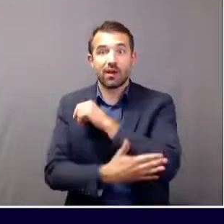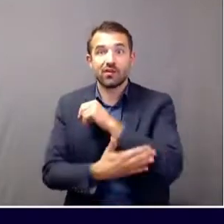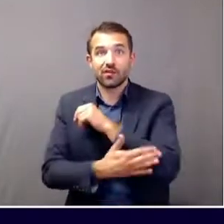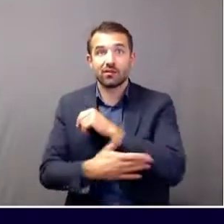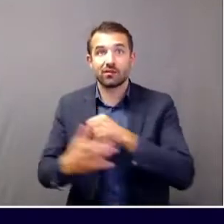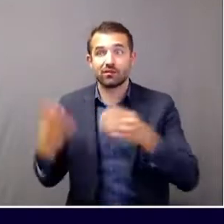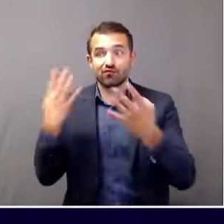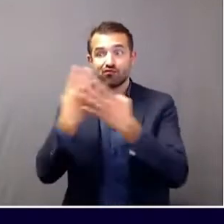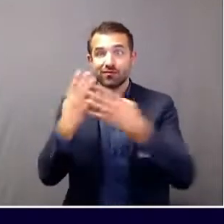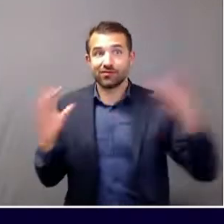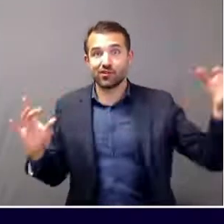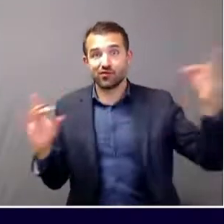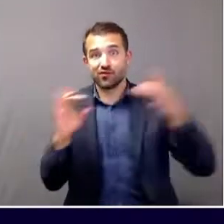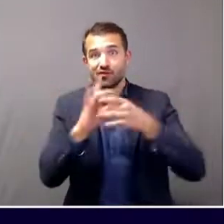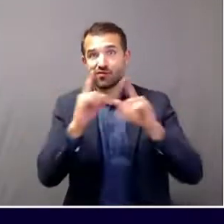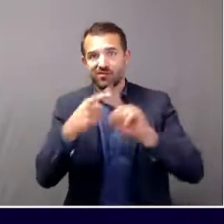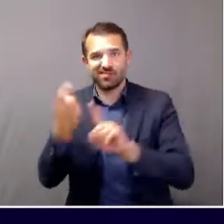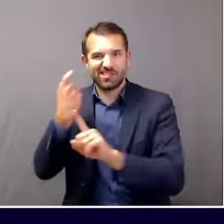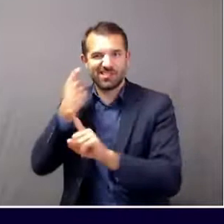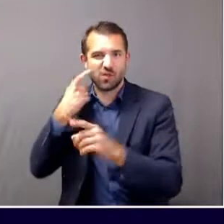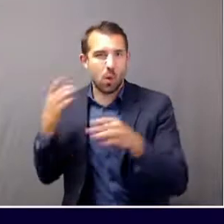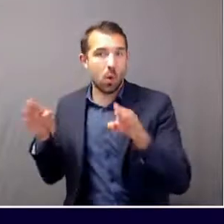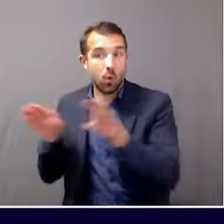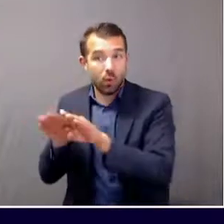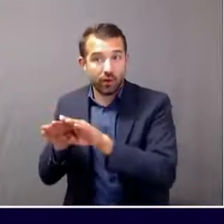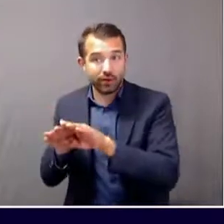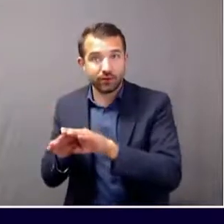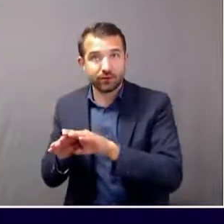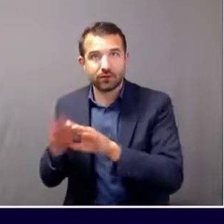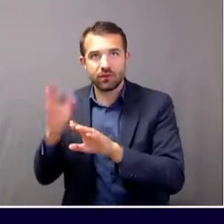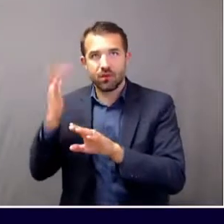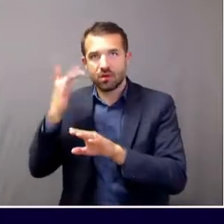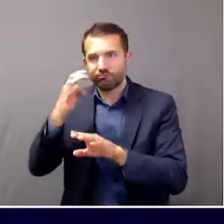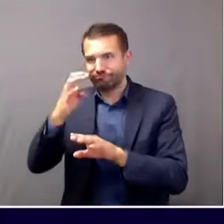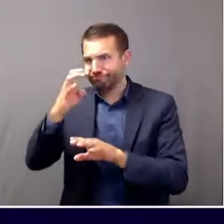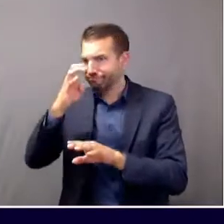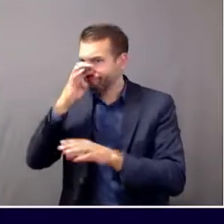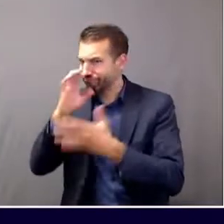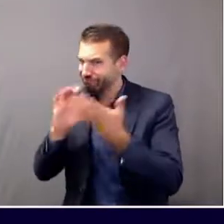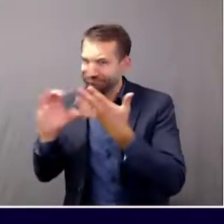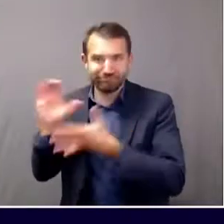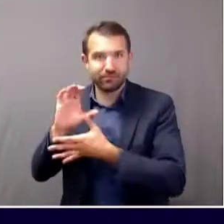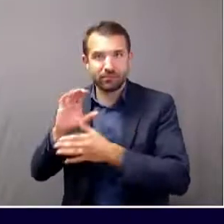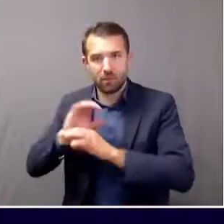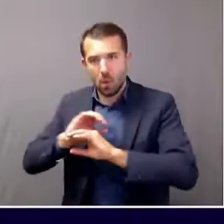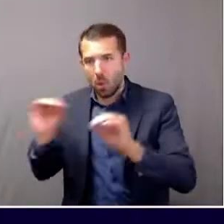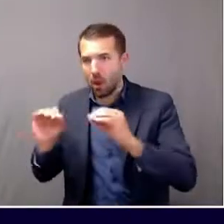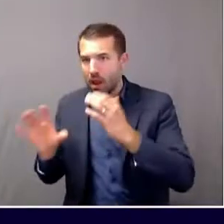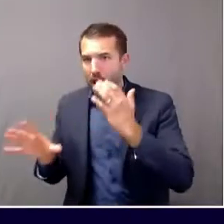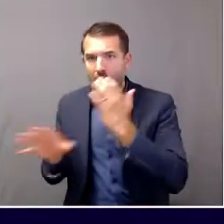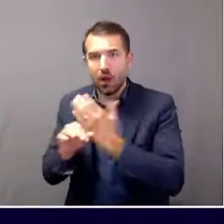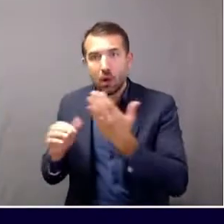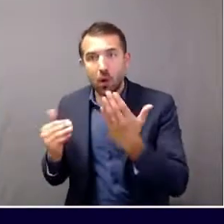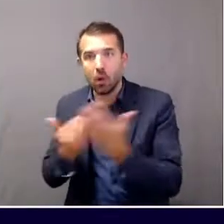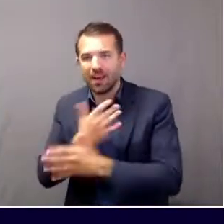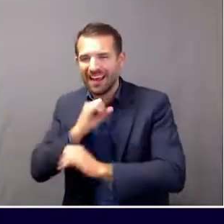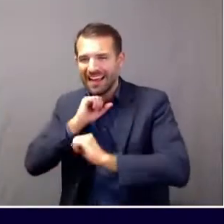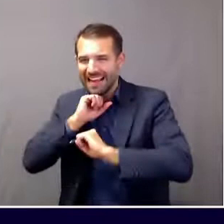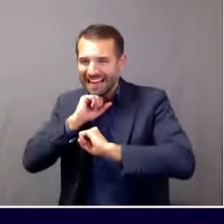closed as well after meeting the same strict criteria